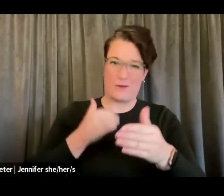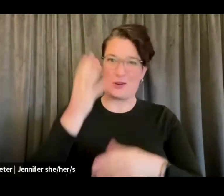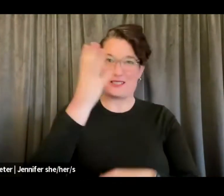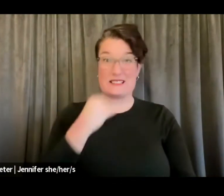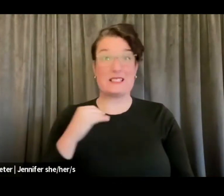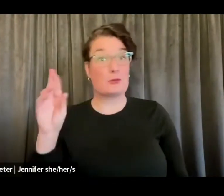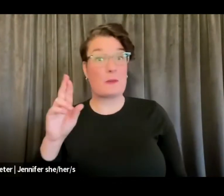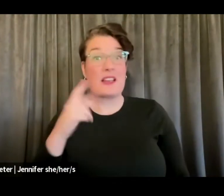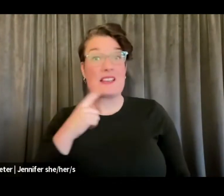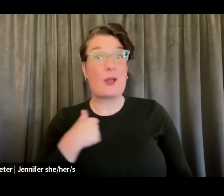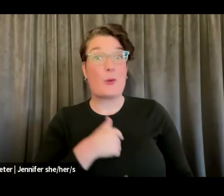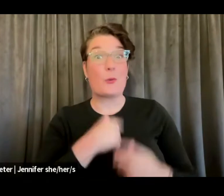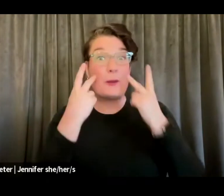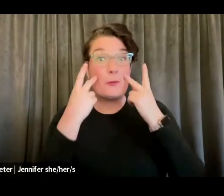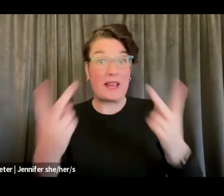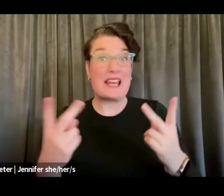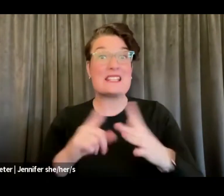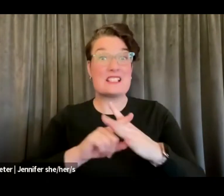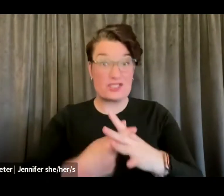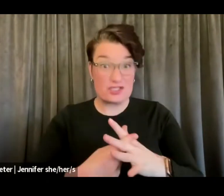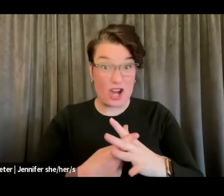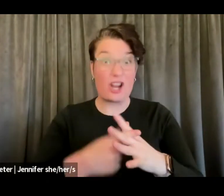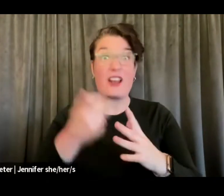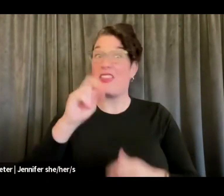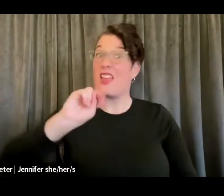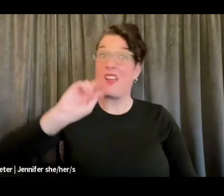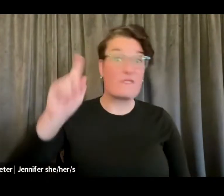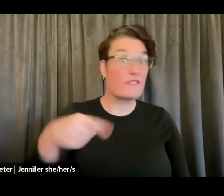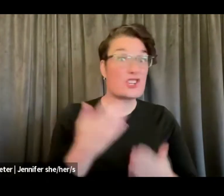Rebekah: Yeah. We get to witness the start and then we get to rest rest first